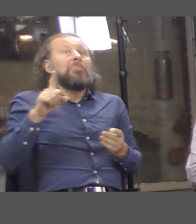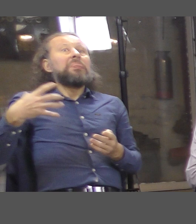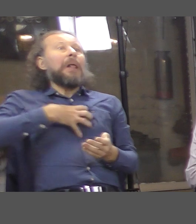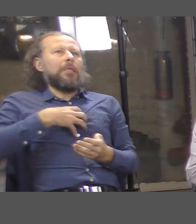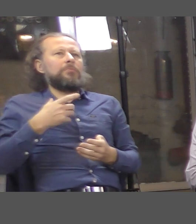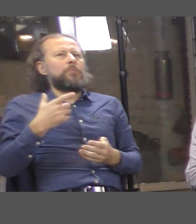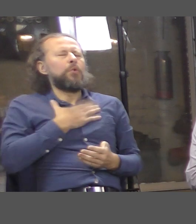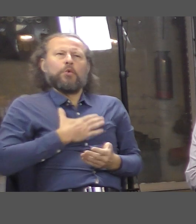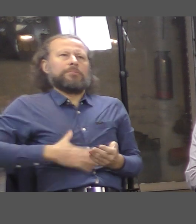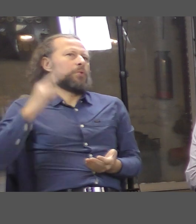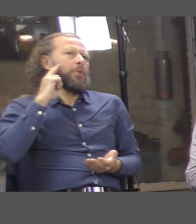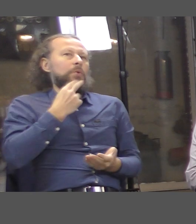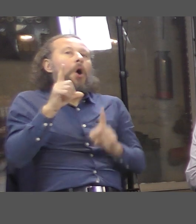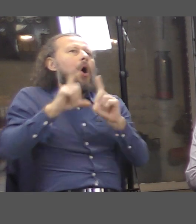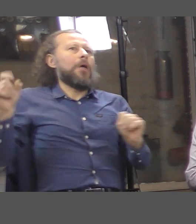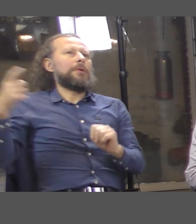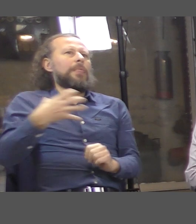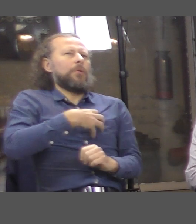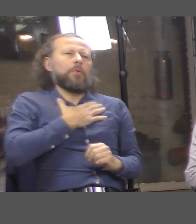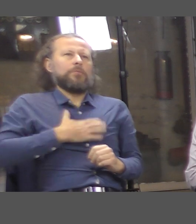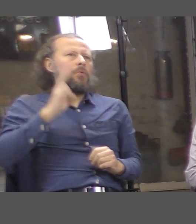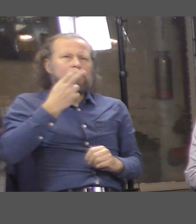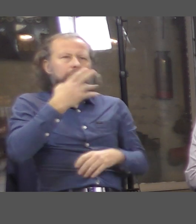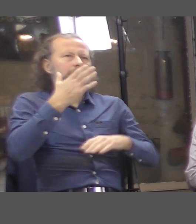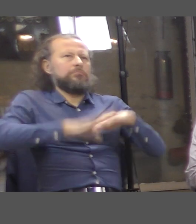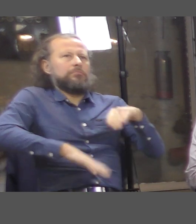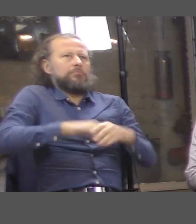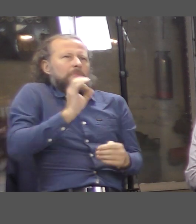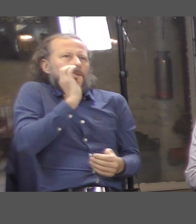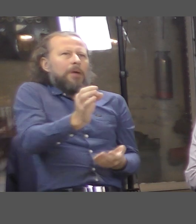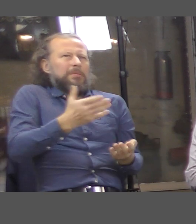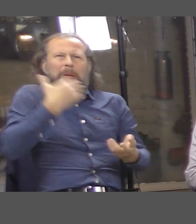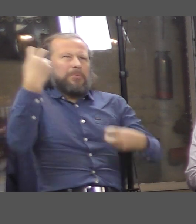The director liked deaf people, but it was just this one director